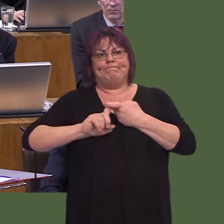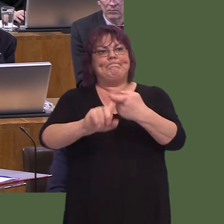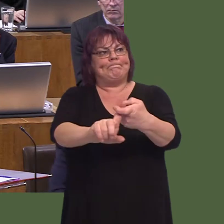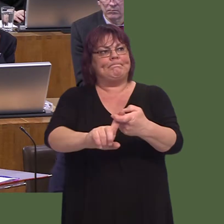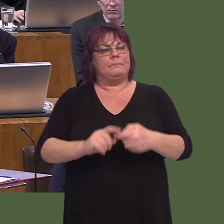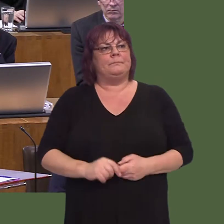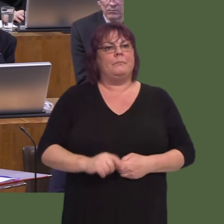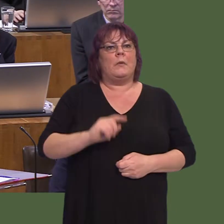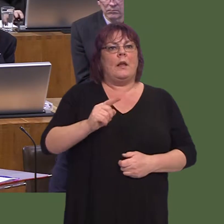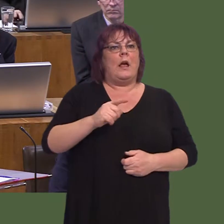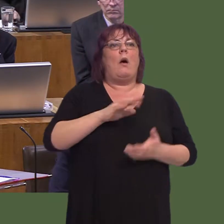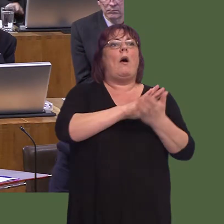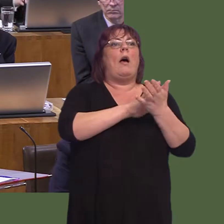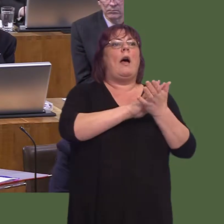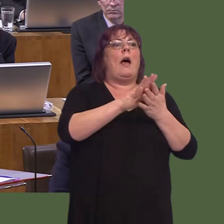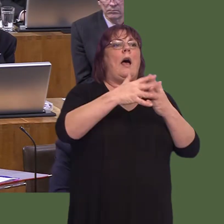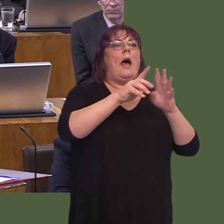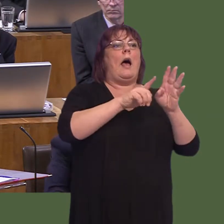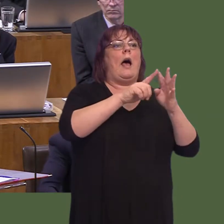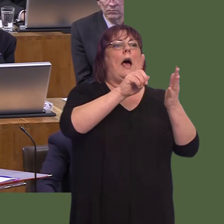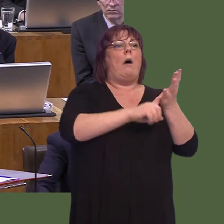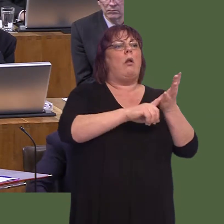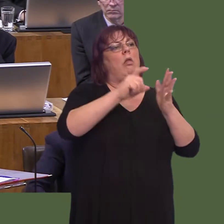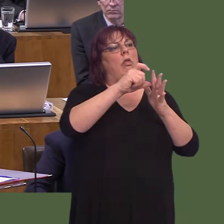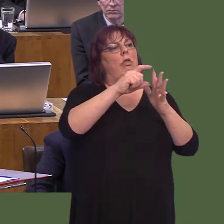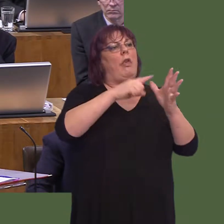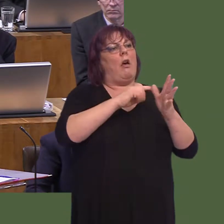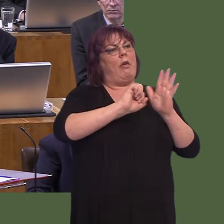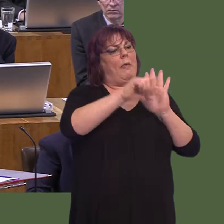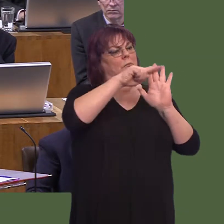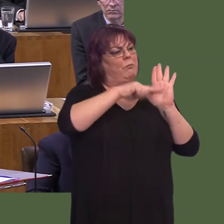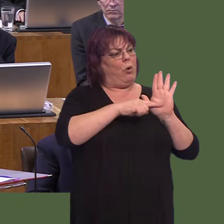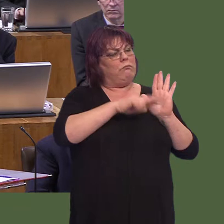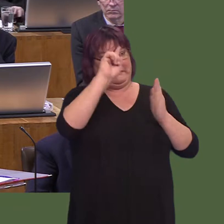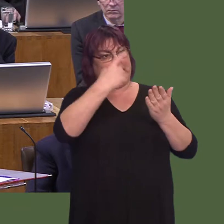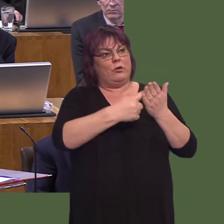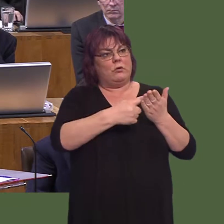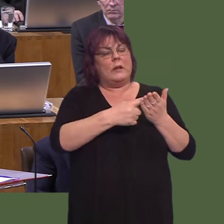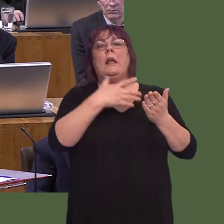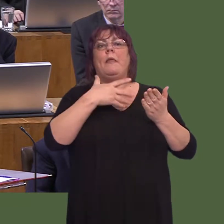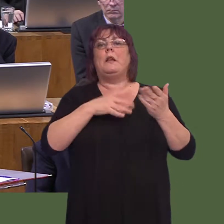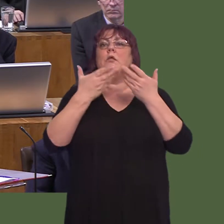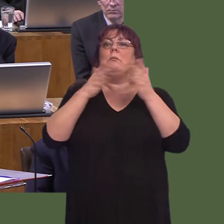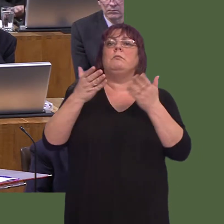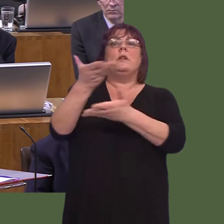Now, the proposals that have been put forward by Hywel Dda are for Hywel Dda to consider at this stage, to engage in full public consultation.